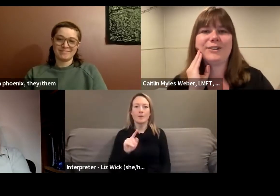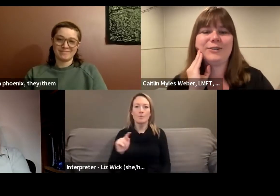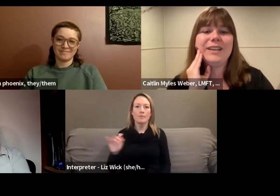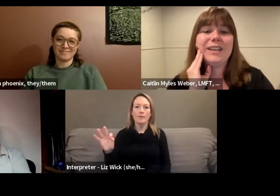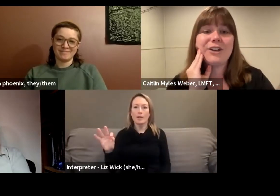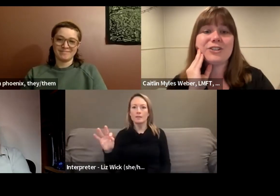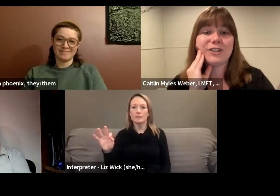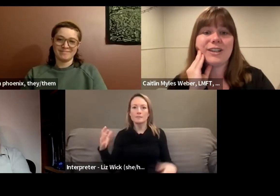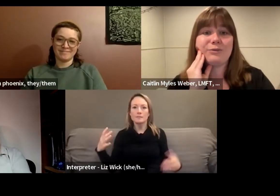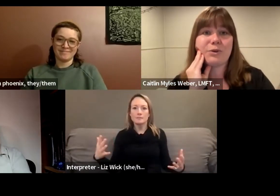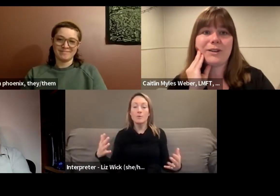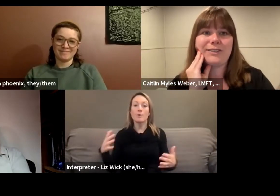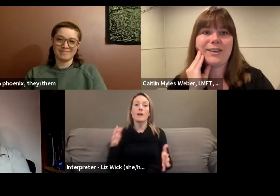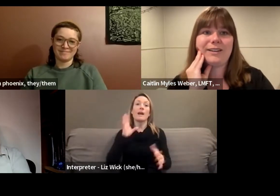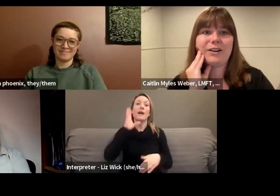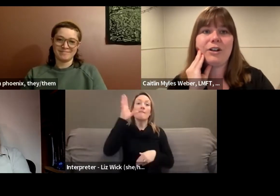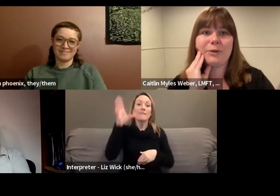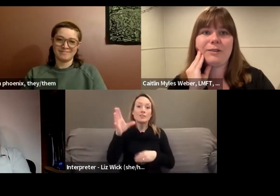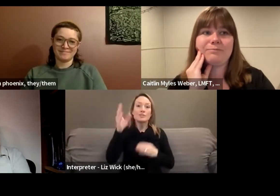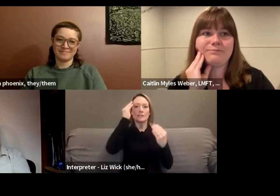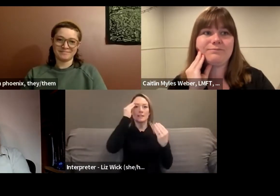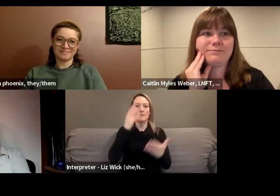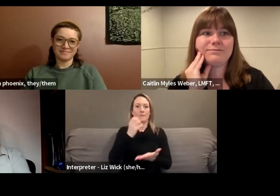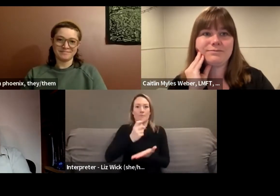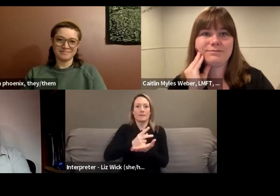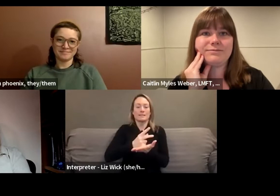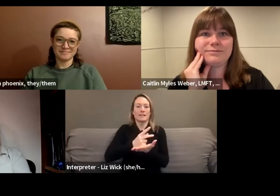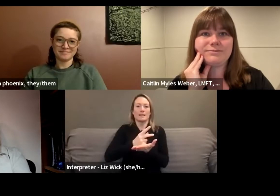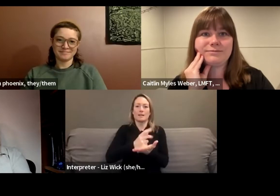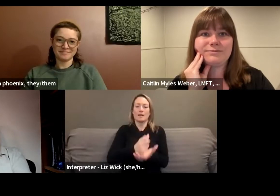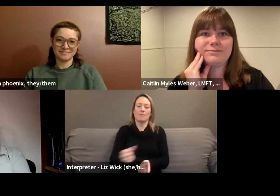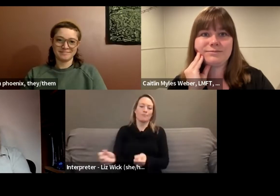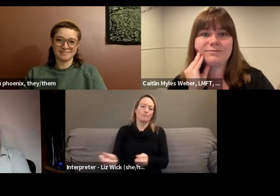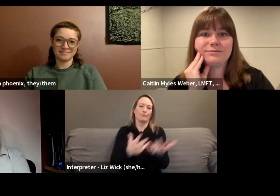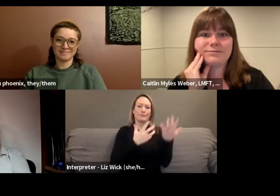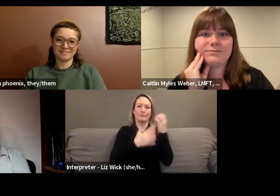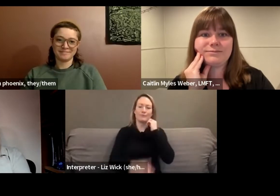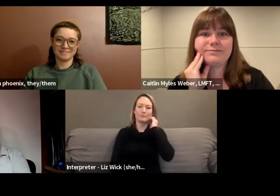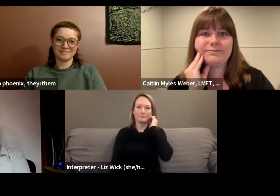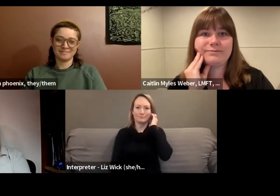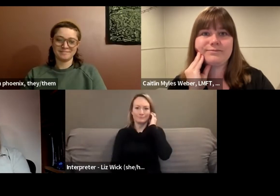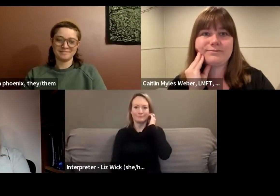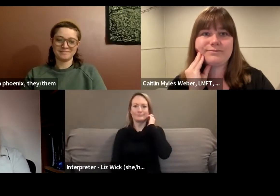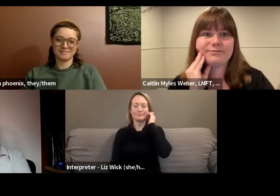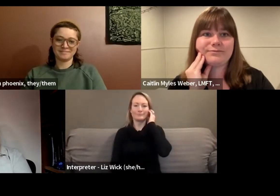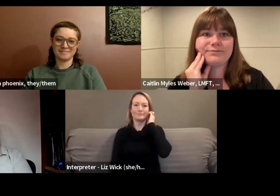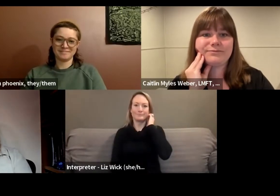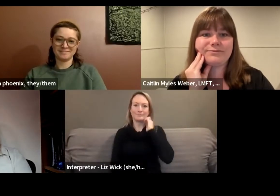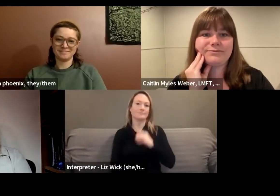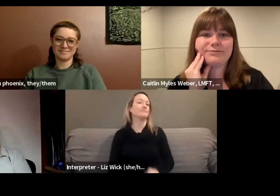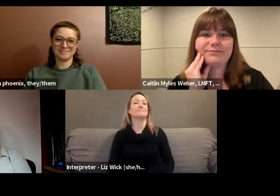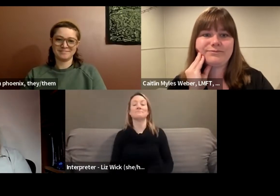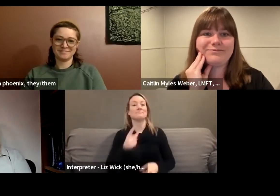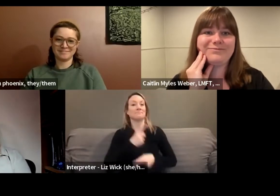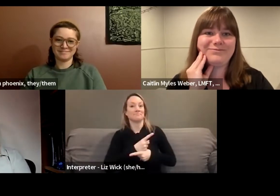So eventually informed consent all the way. Cool, excellent. Yeah, that's what I thought all of you would say.